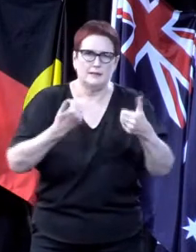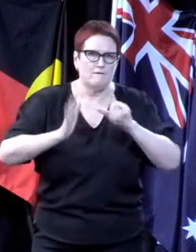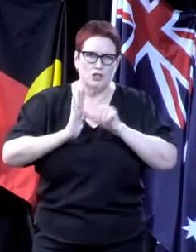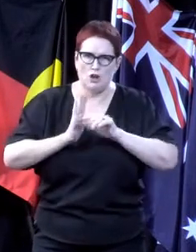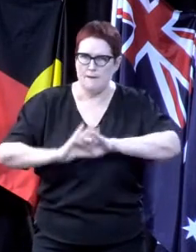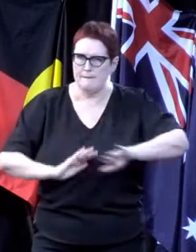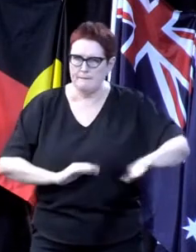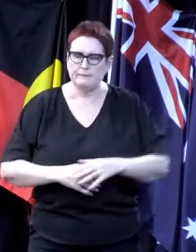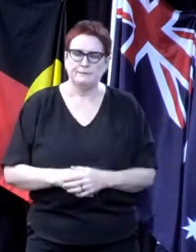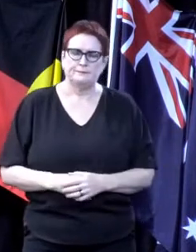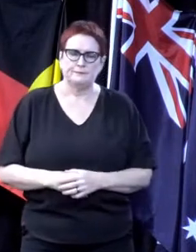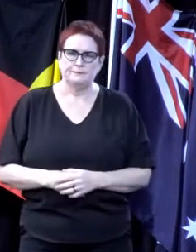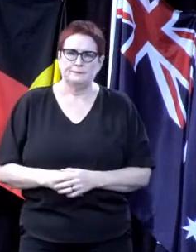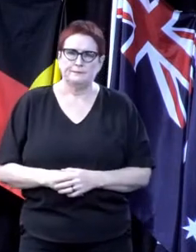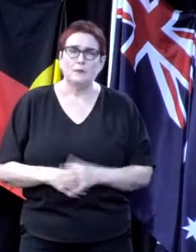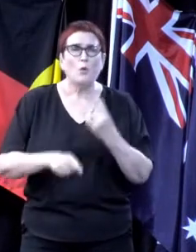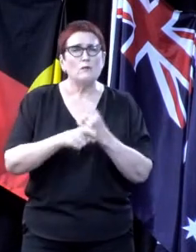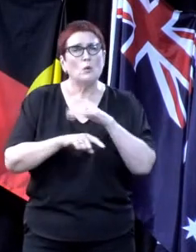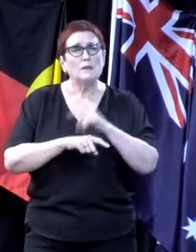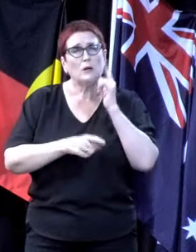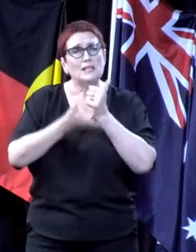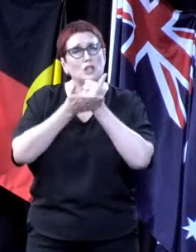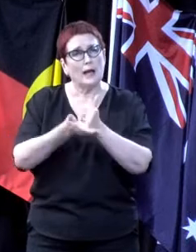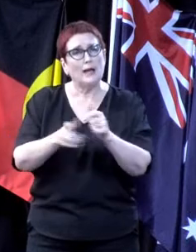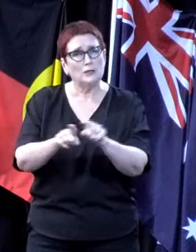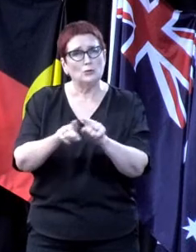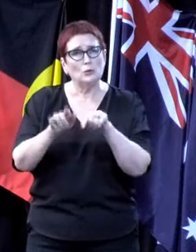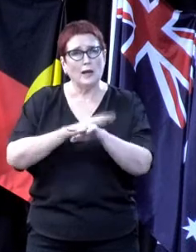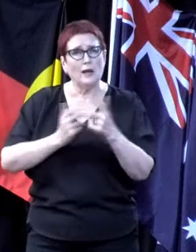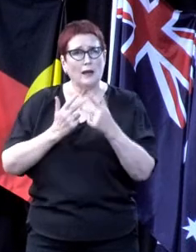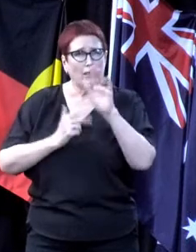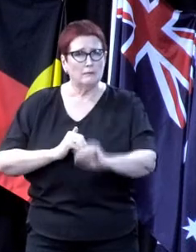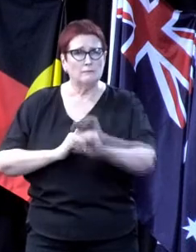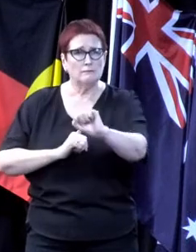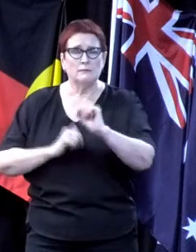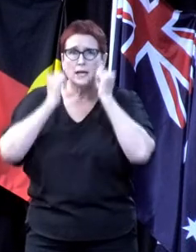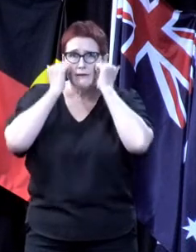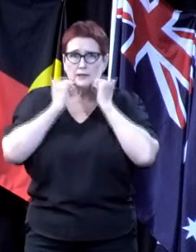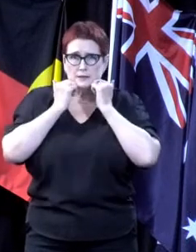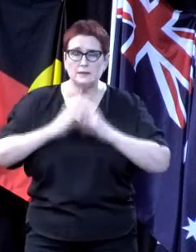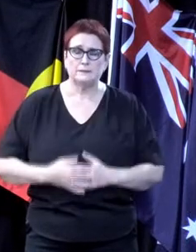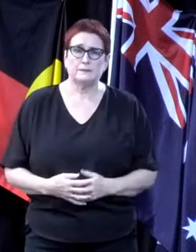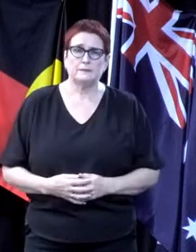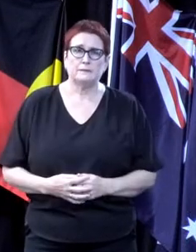Teacher's aides have been addressed in evidence. And, again, you will have seen from the statements a number